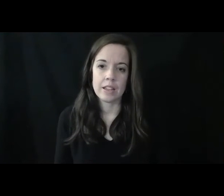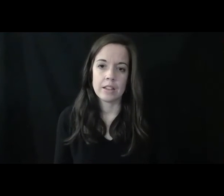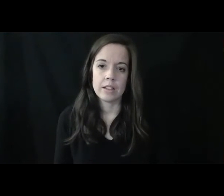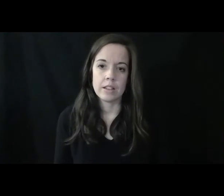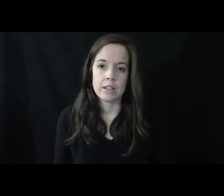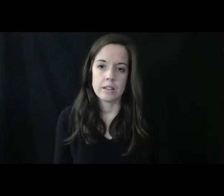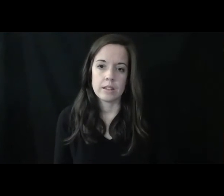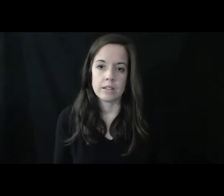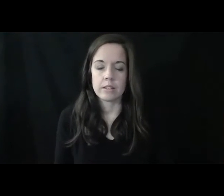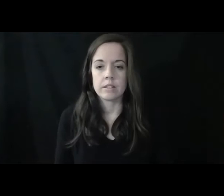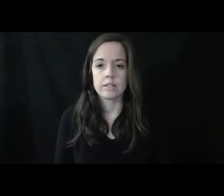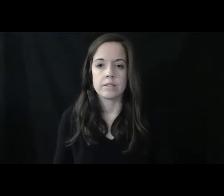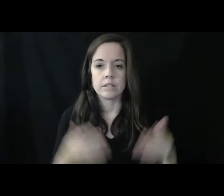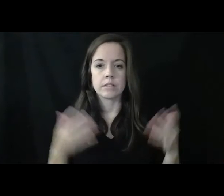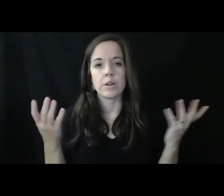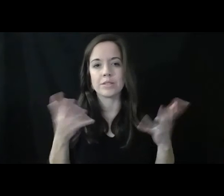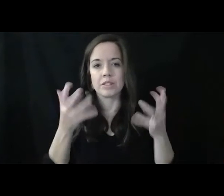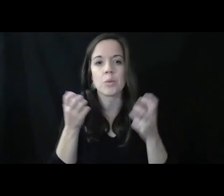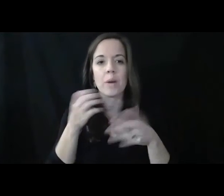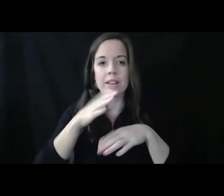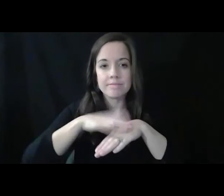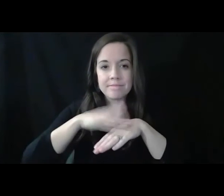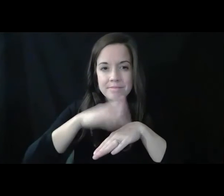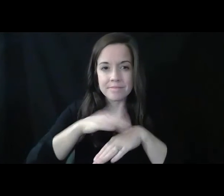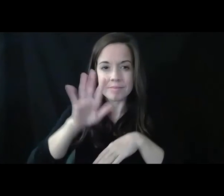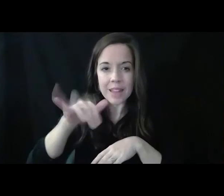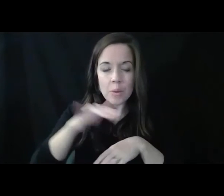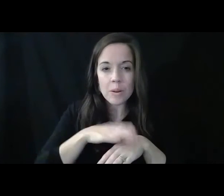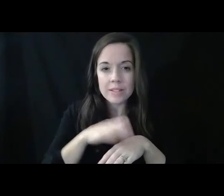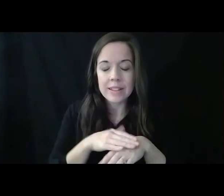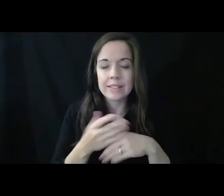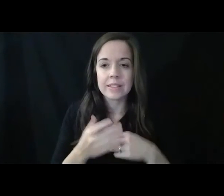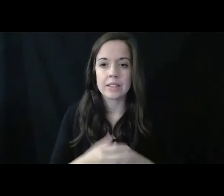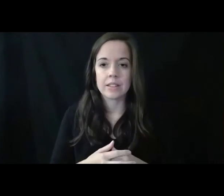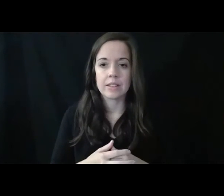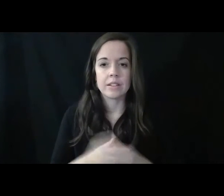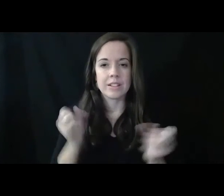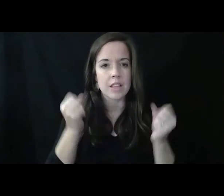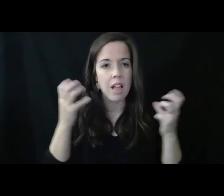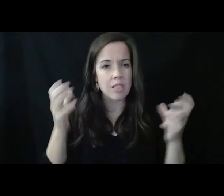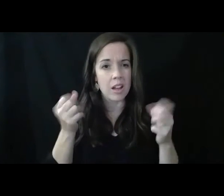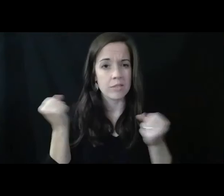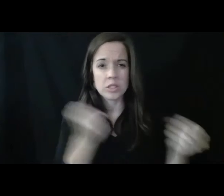So, just wanted to give that warning. There’s just a lot of strong language. That’s part of what I’m